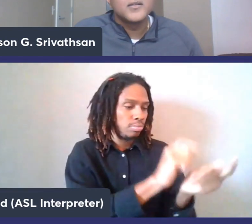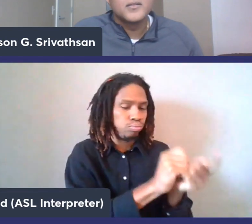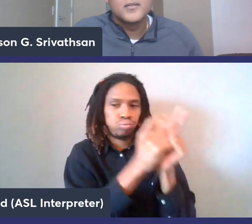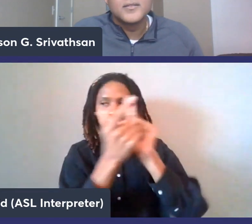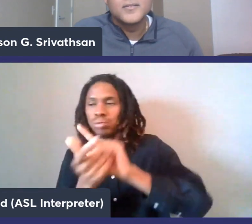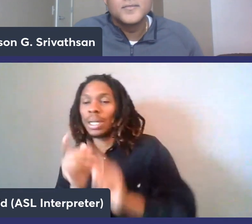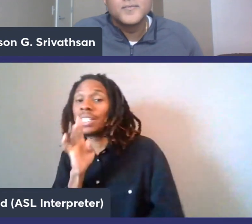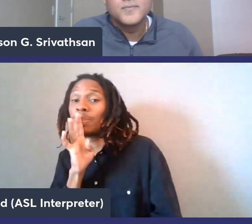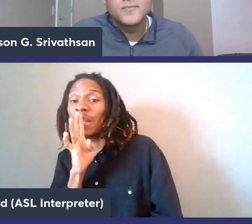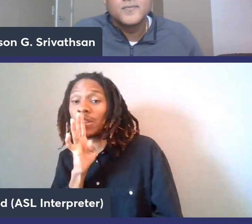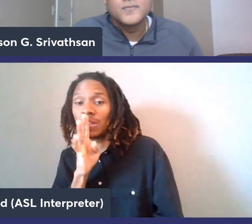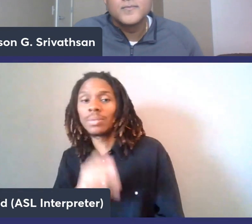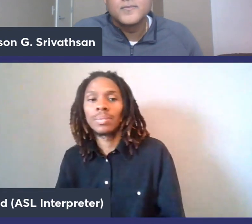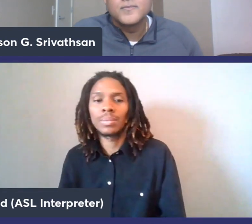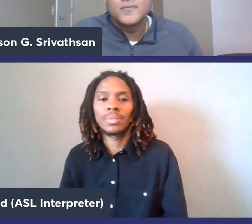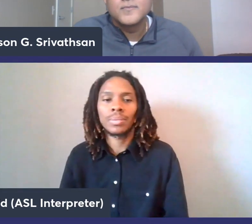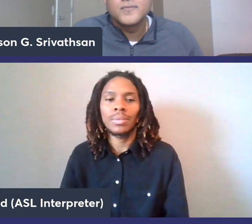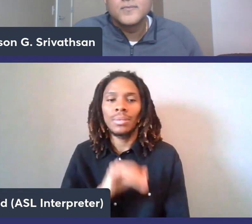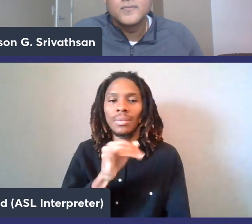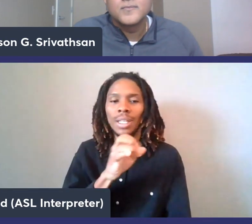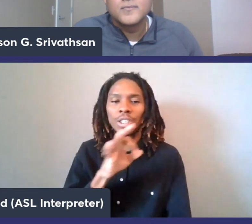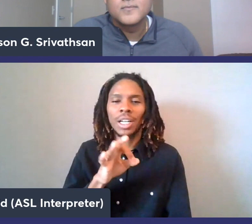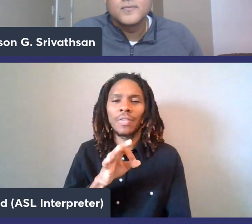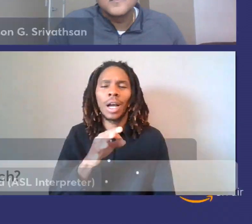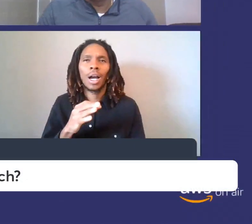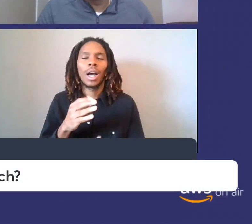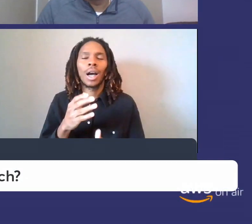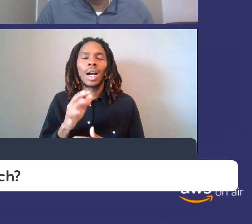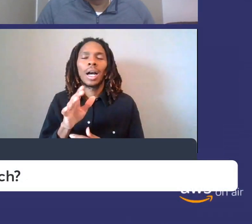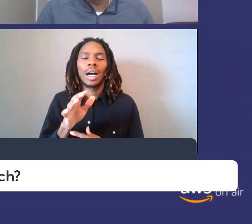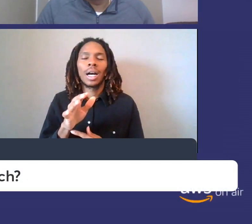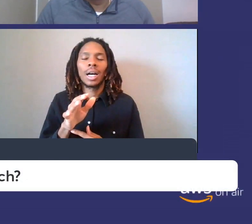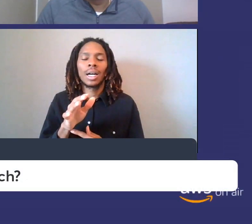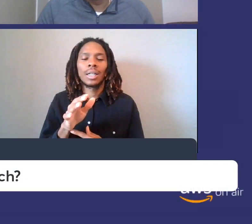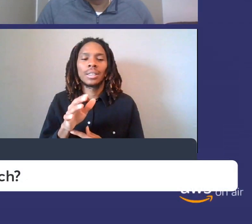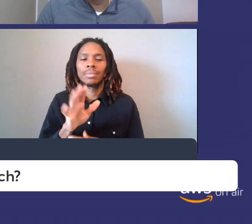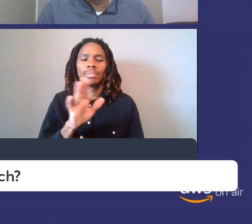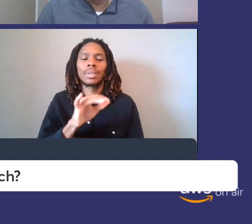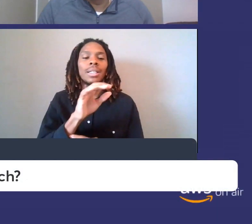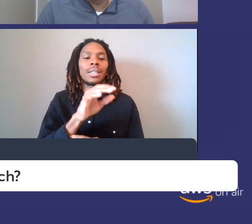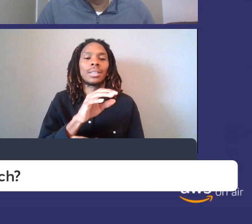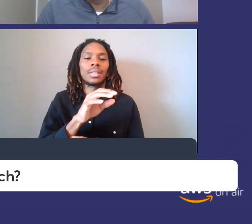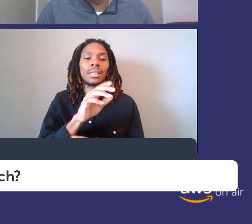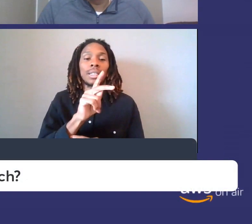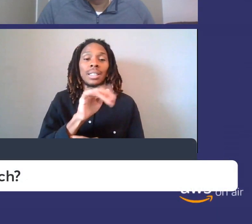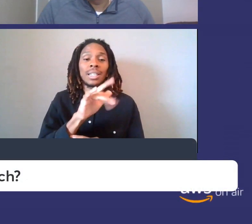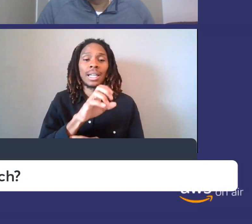And kind of in the same realm, there's a, does it support translate by speech?